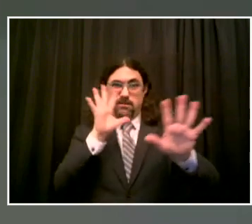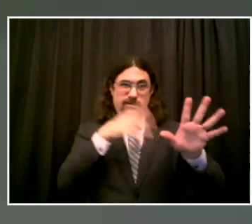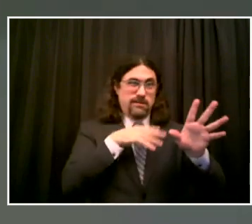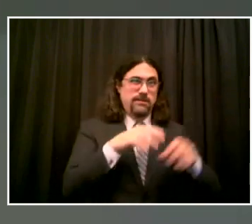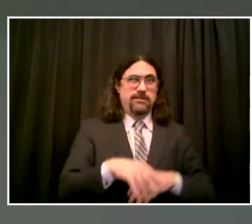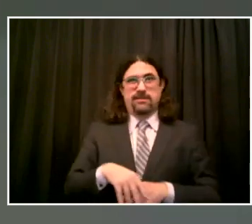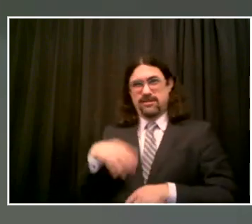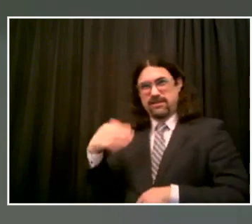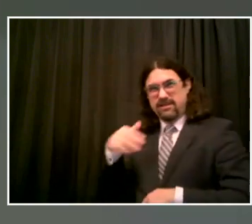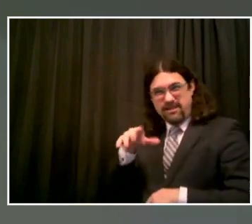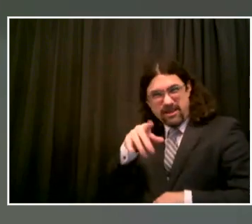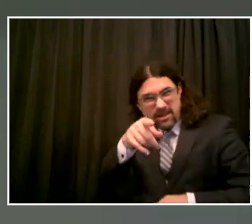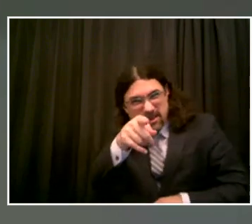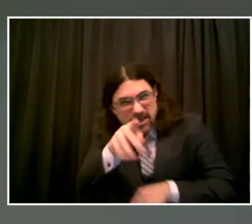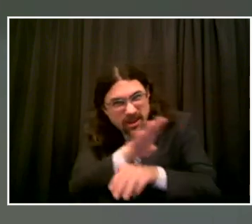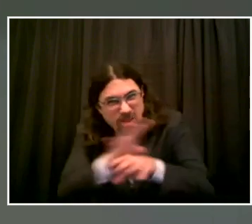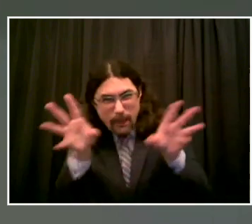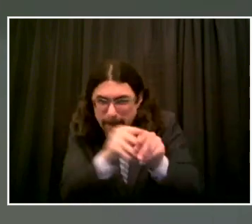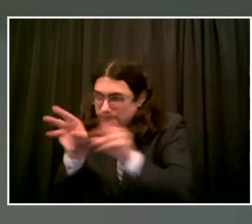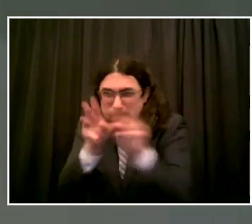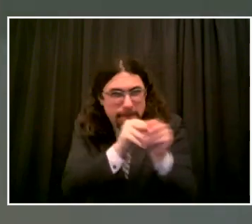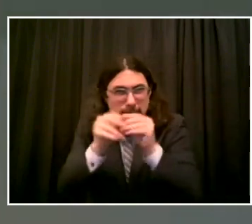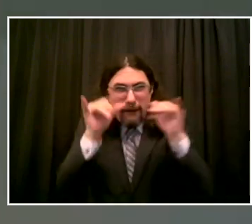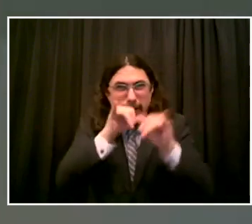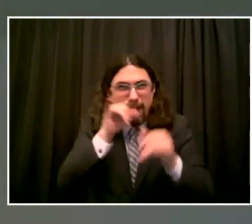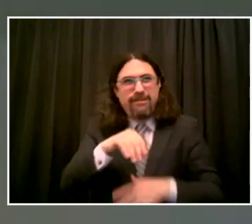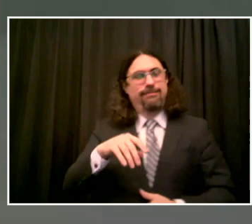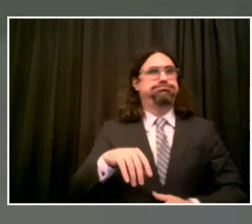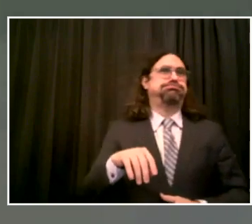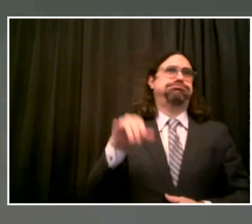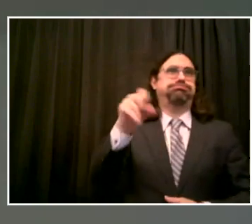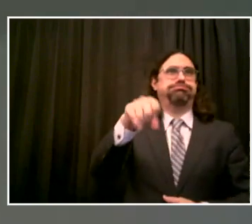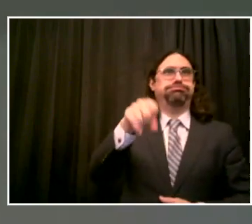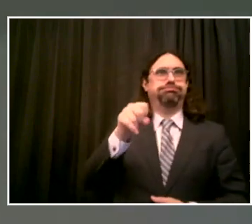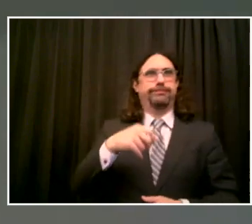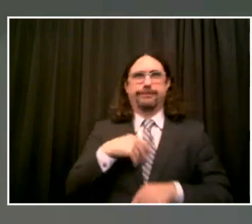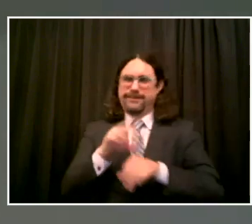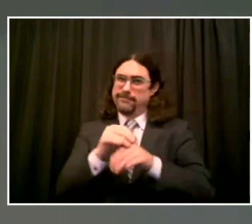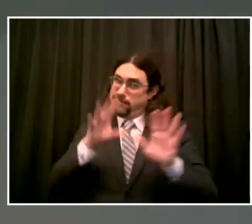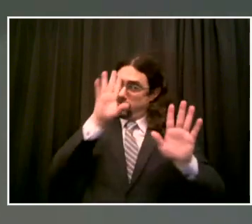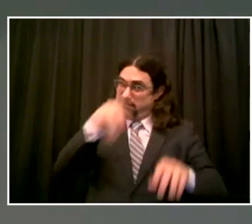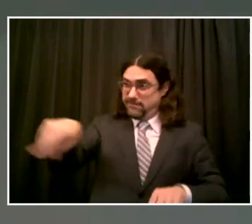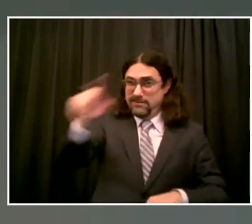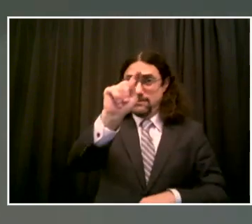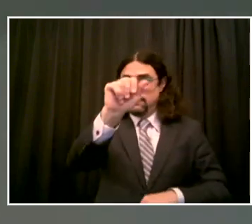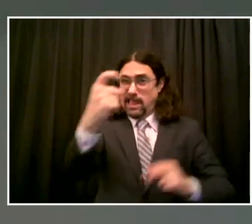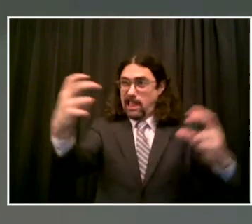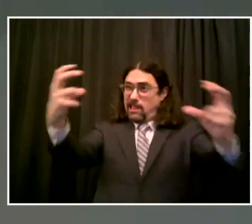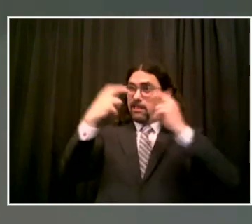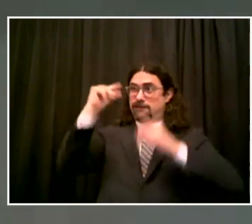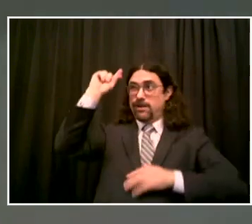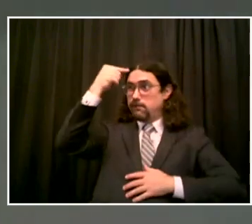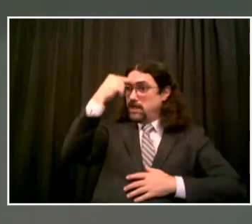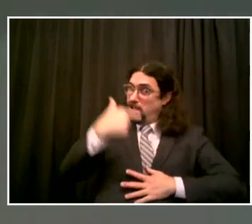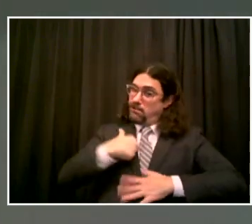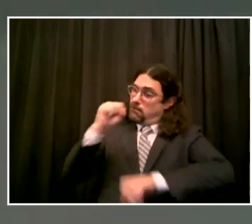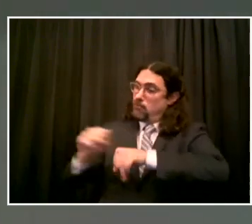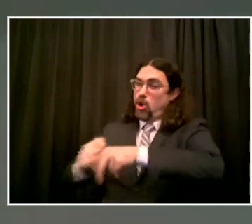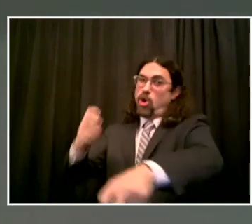SIMULTANEOUSLY. YOU'RE MULTITASKING. THE TAXPAYER IS GETTING THEIR MONEY'S WORTH. I JUST REALLY